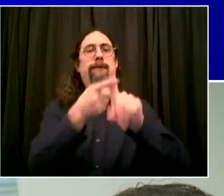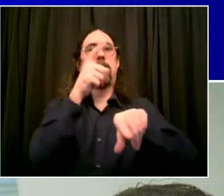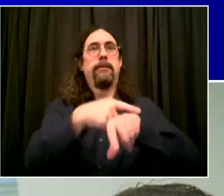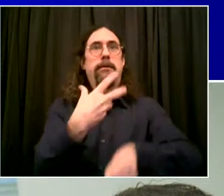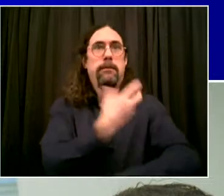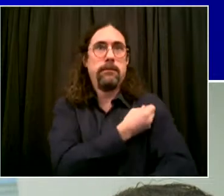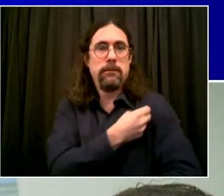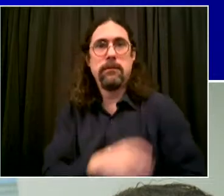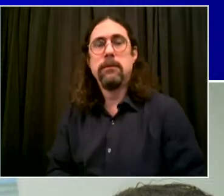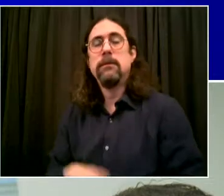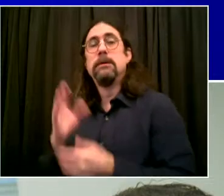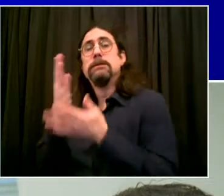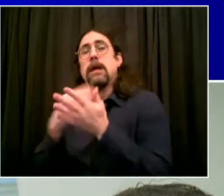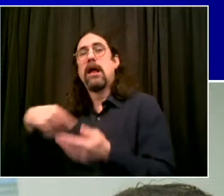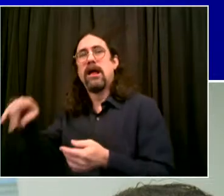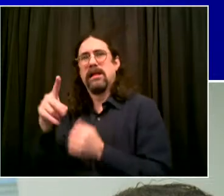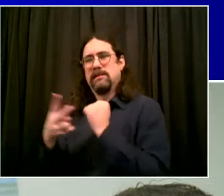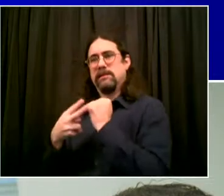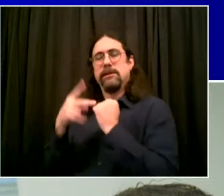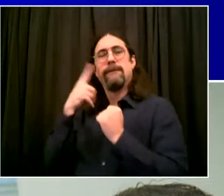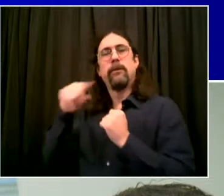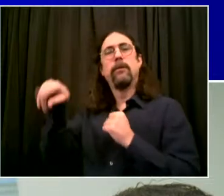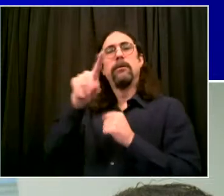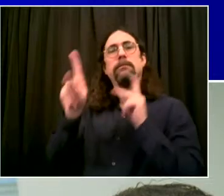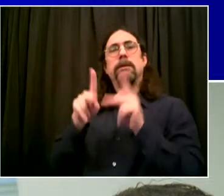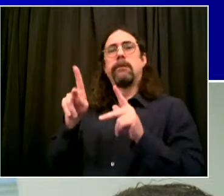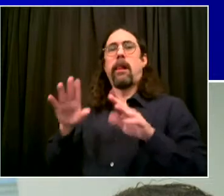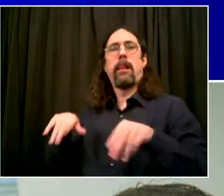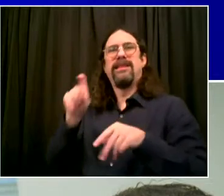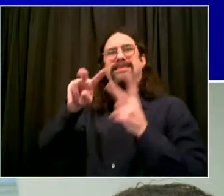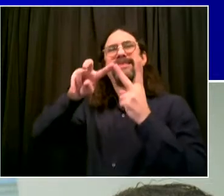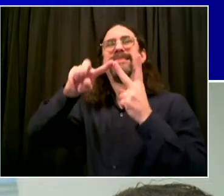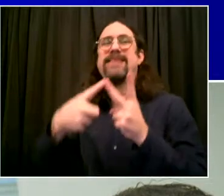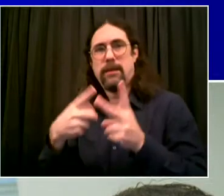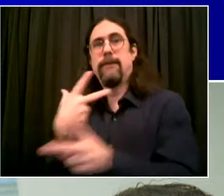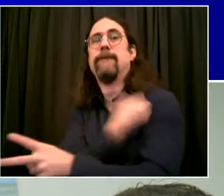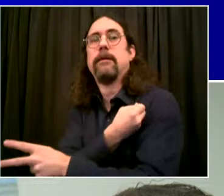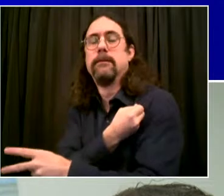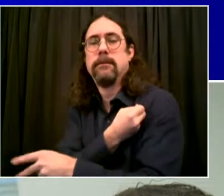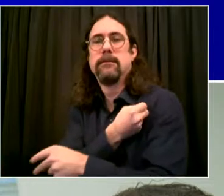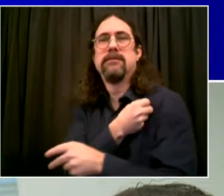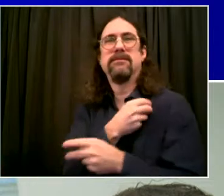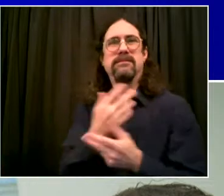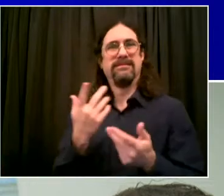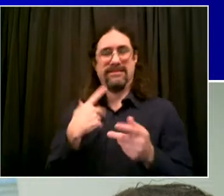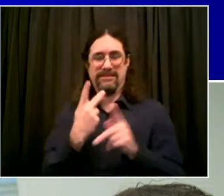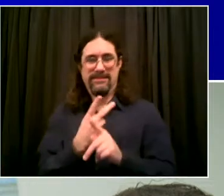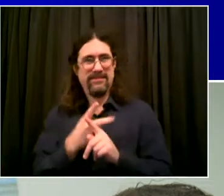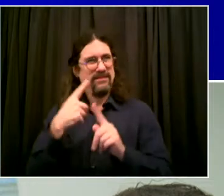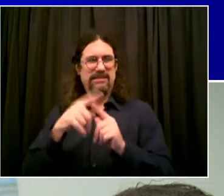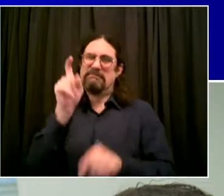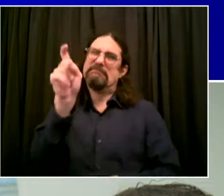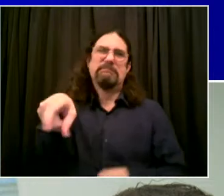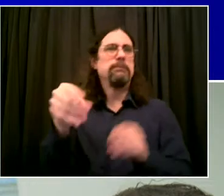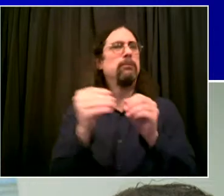SENSE OF THE SITUATION. WE NEED THE HELP OF ALL OF OUR PARTNERS BECAUSE